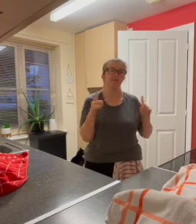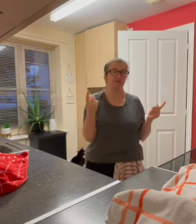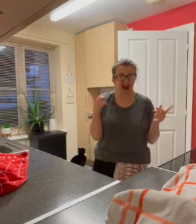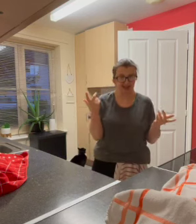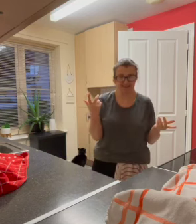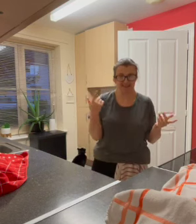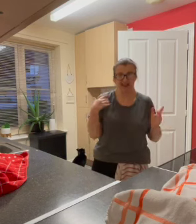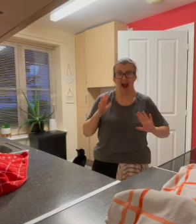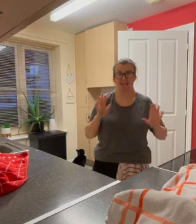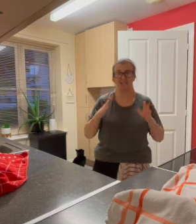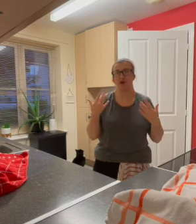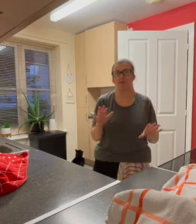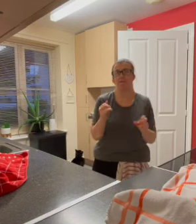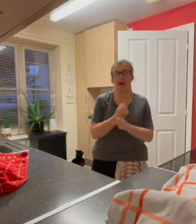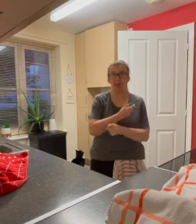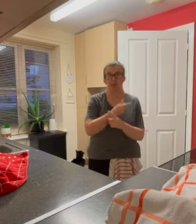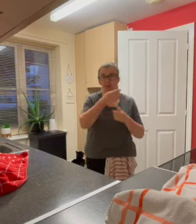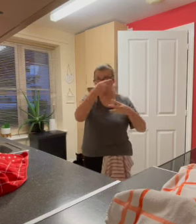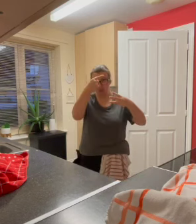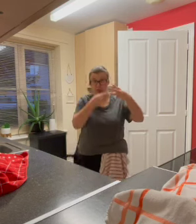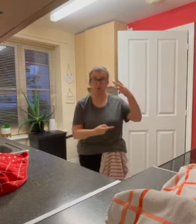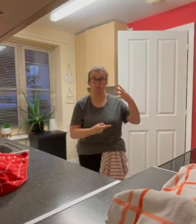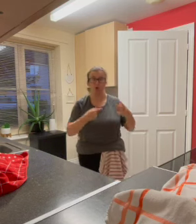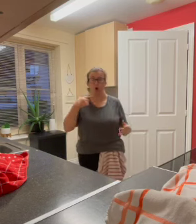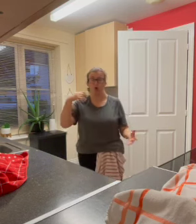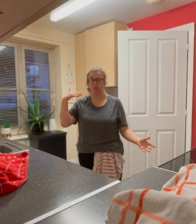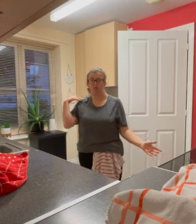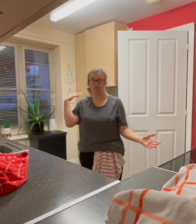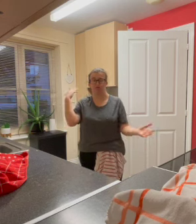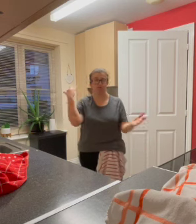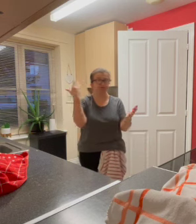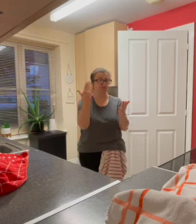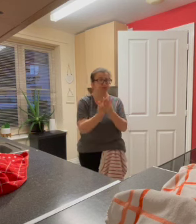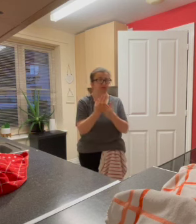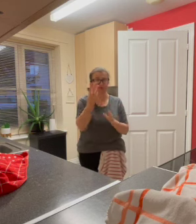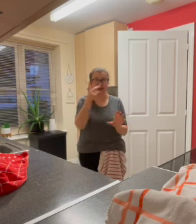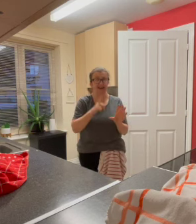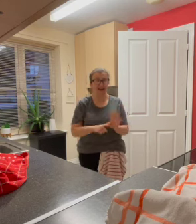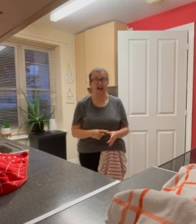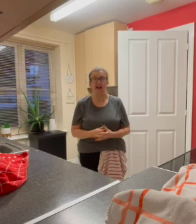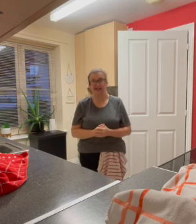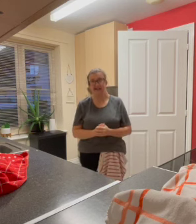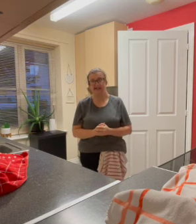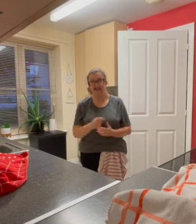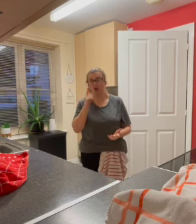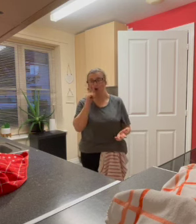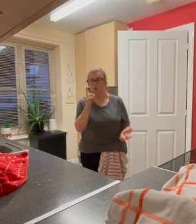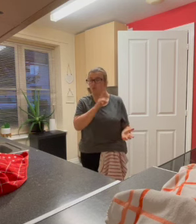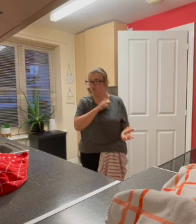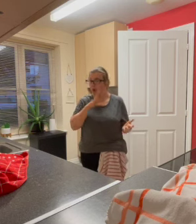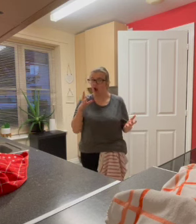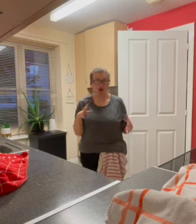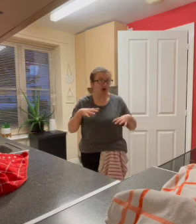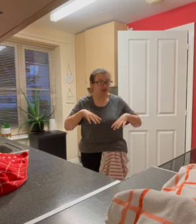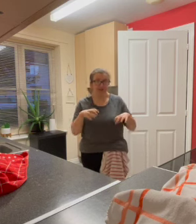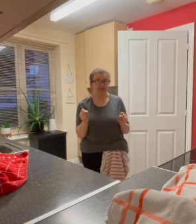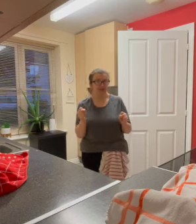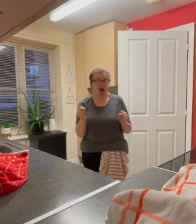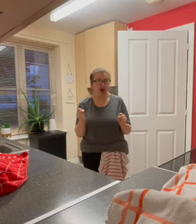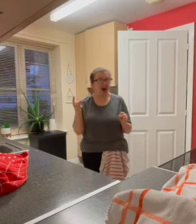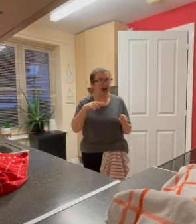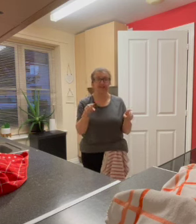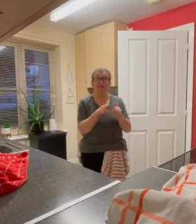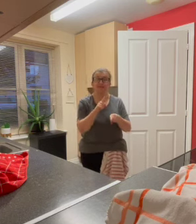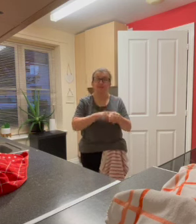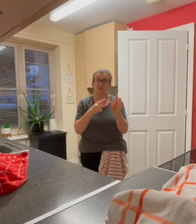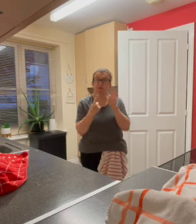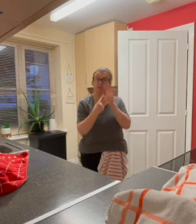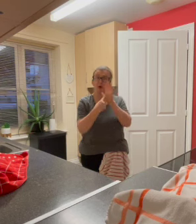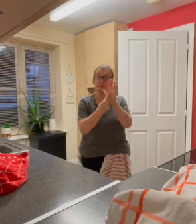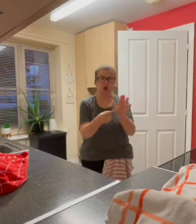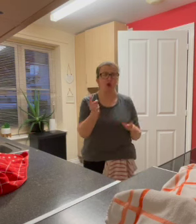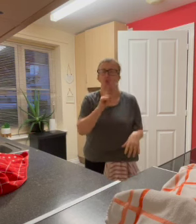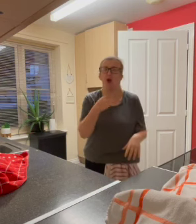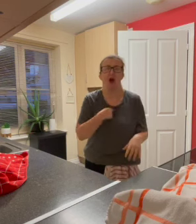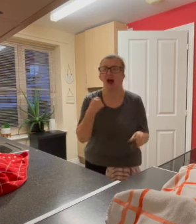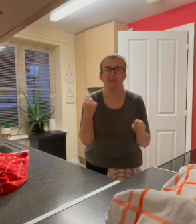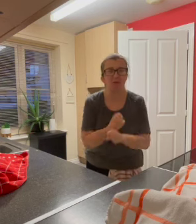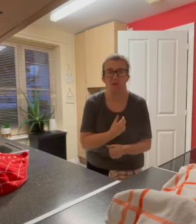But I haven't made three of those for 3 years, so I thought why not just start again as sametime showing you what I do.